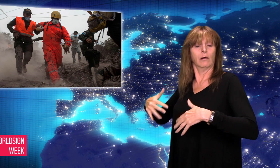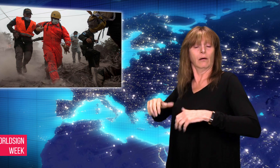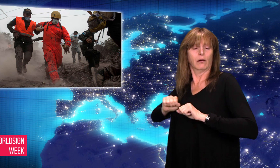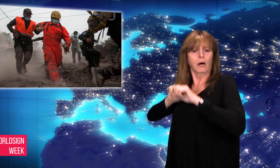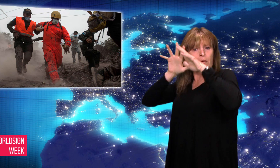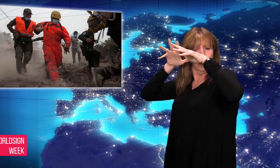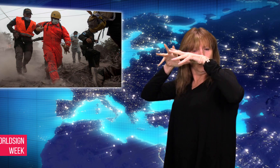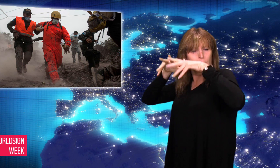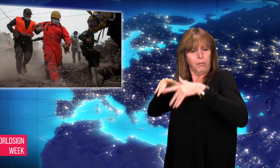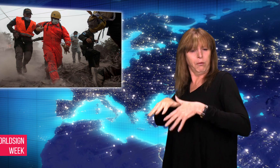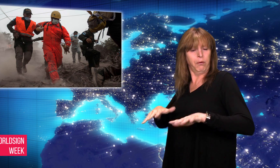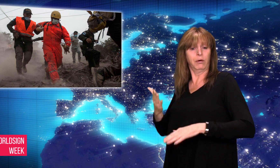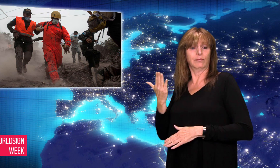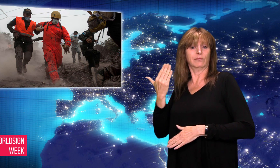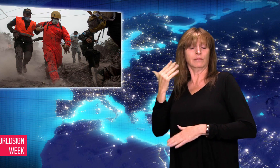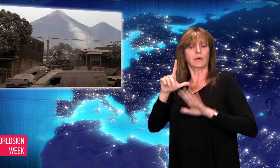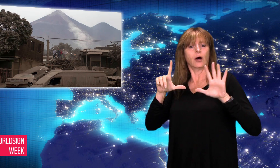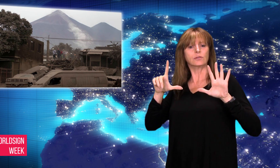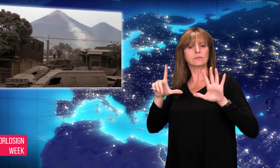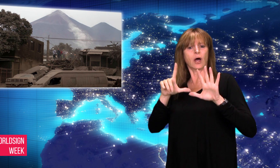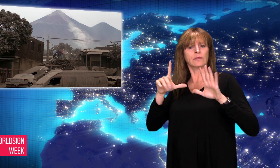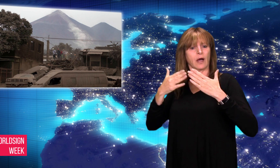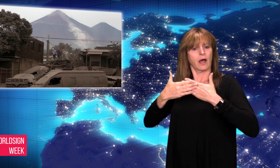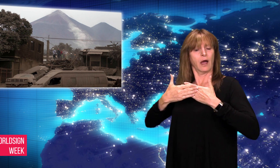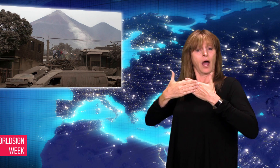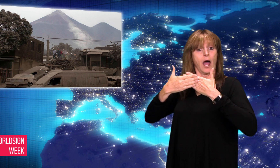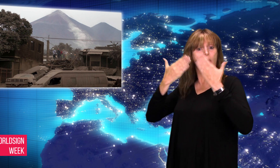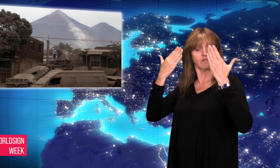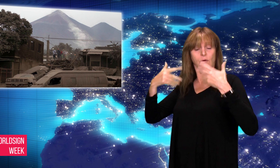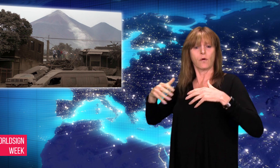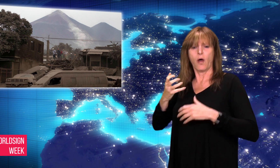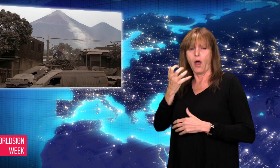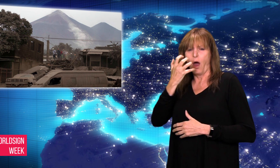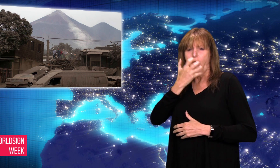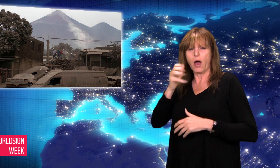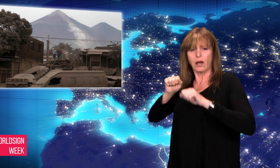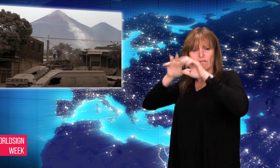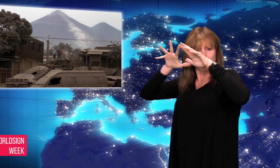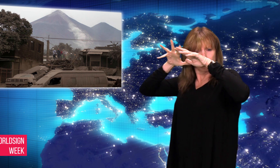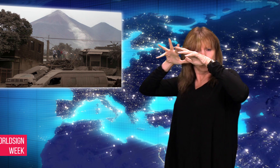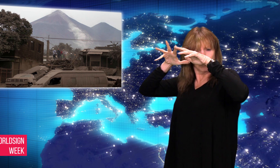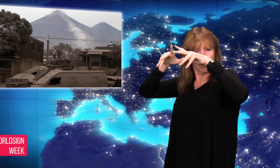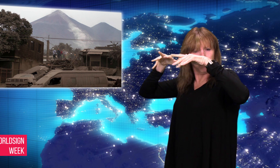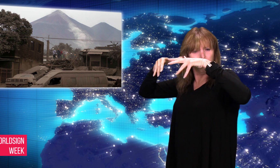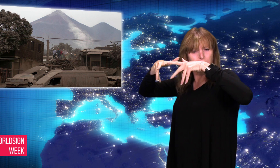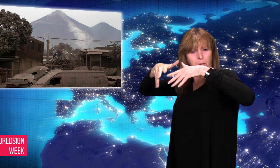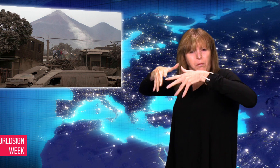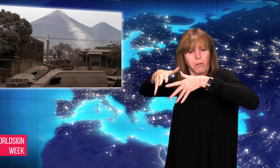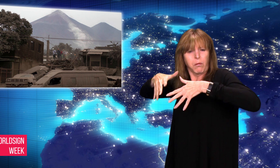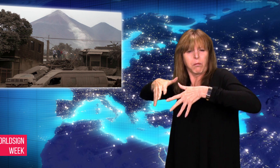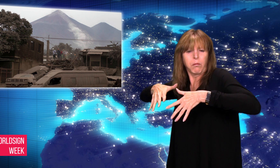lava rushing down and hitting homes on the mountain. Sixty-nine people